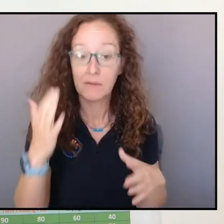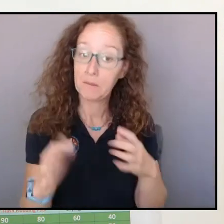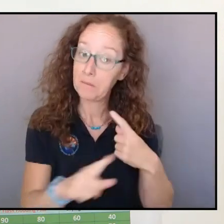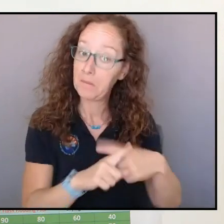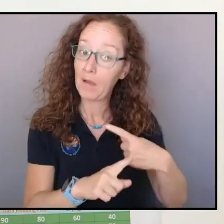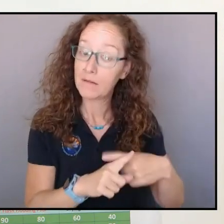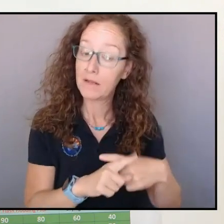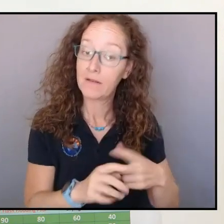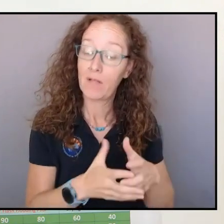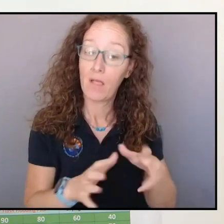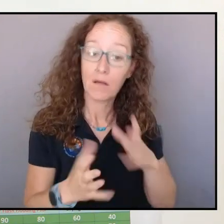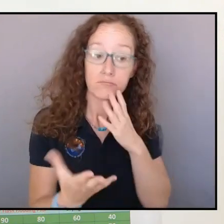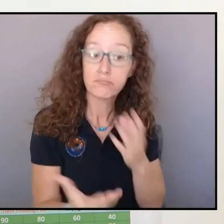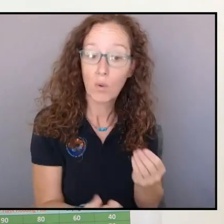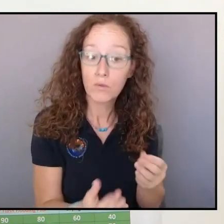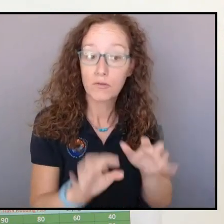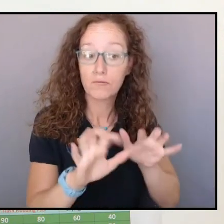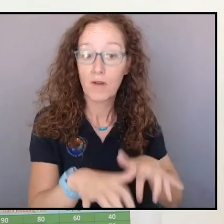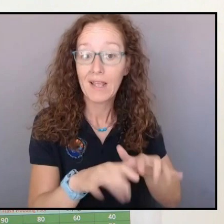have to watch out for any kind of flooding associated with